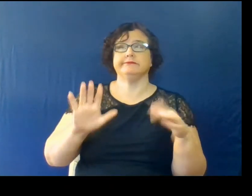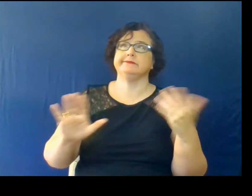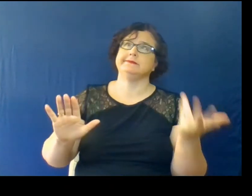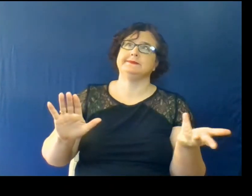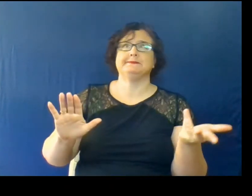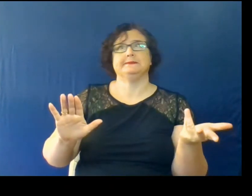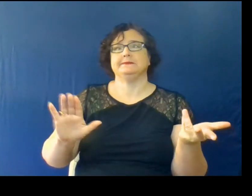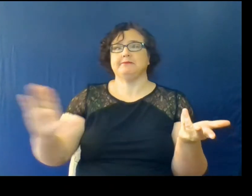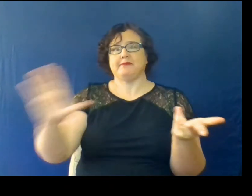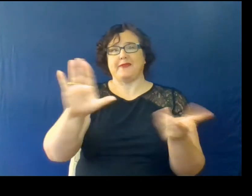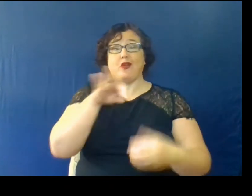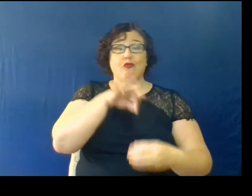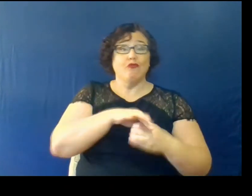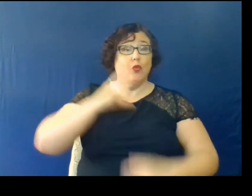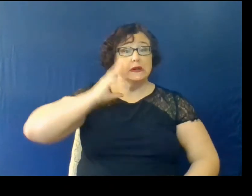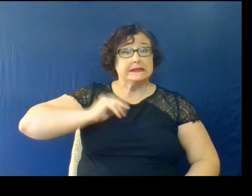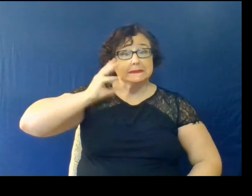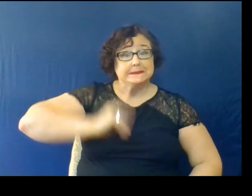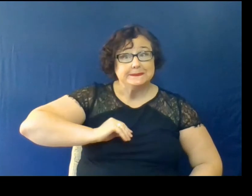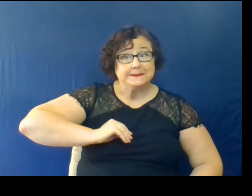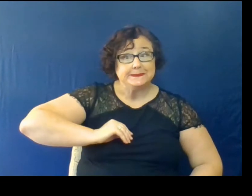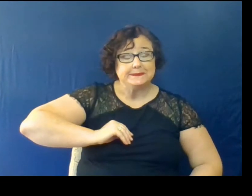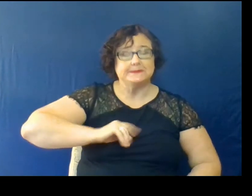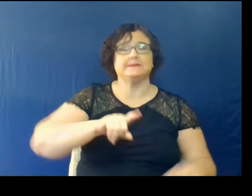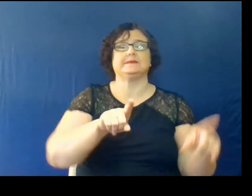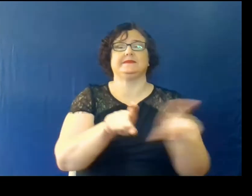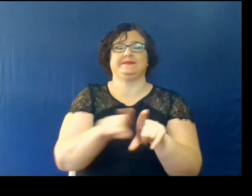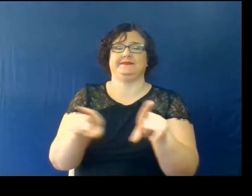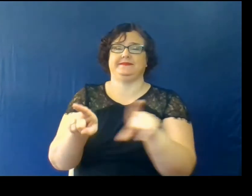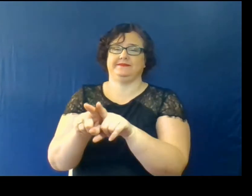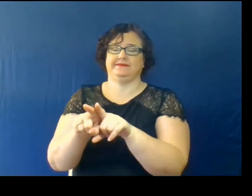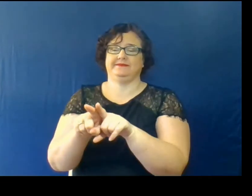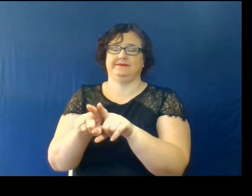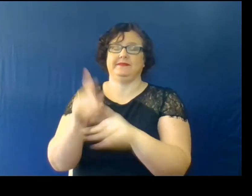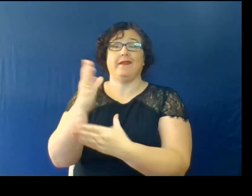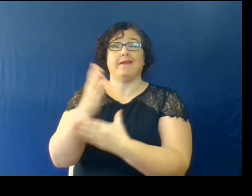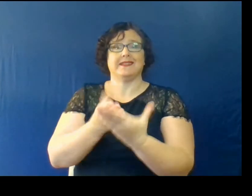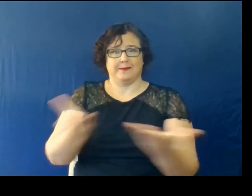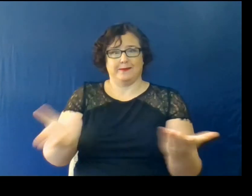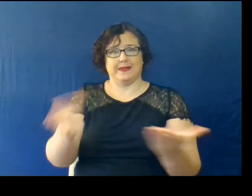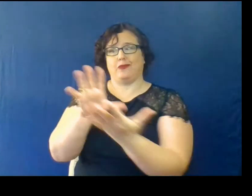voting experience along with some of the things that they have learned personally.